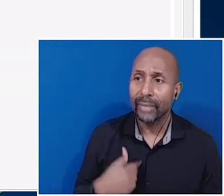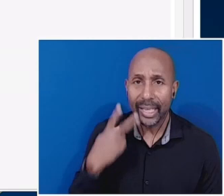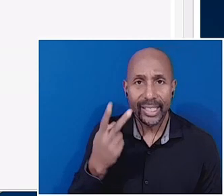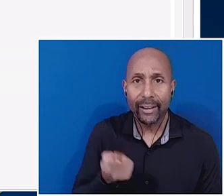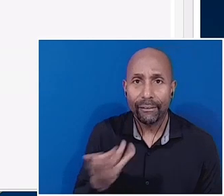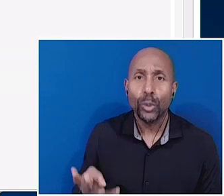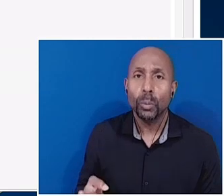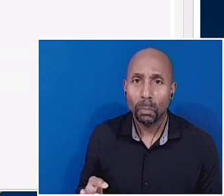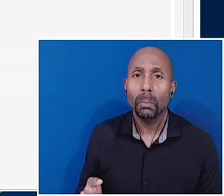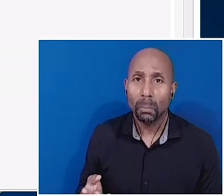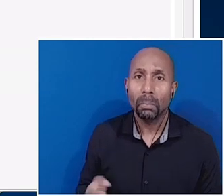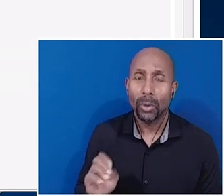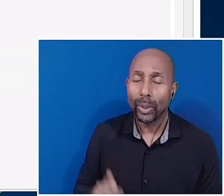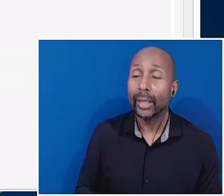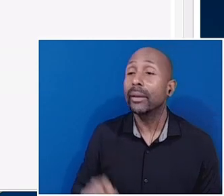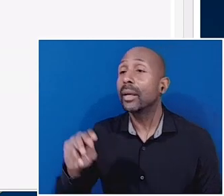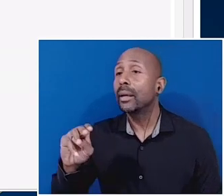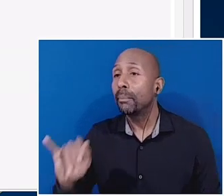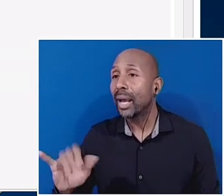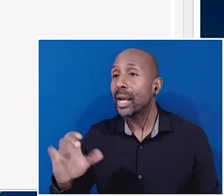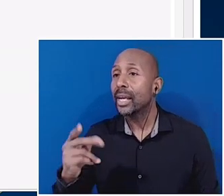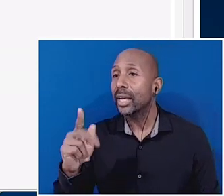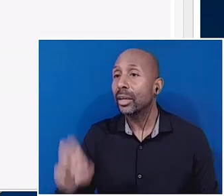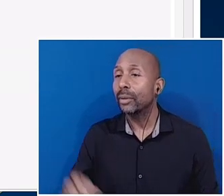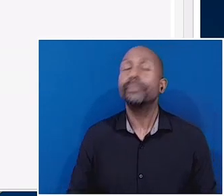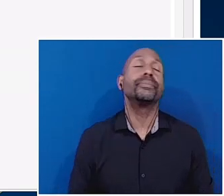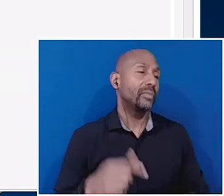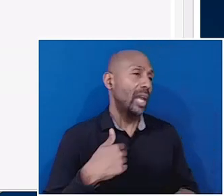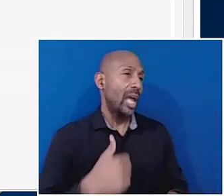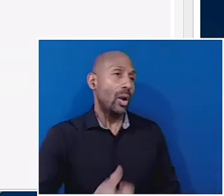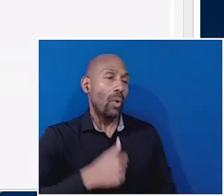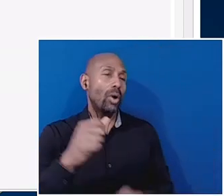Look, I won't belabor the point. Jamie and I are working on some language